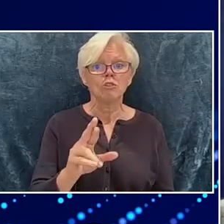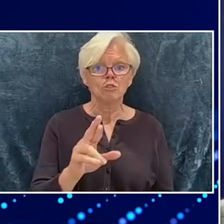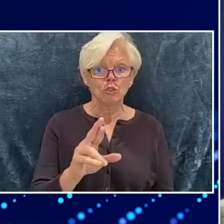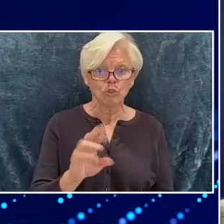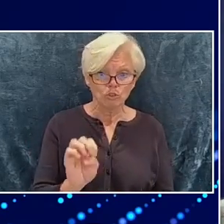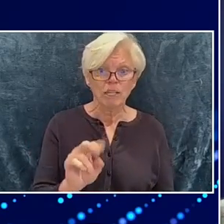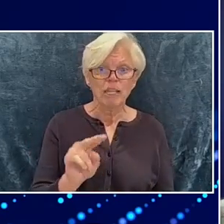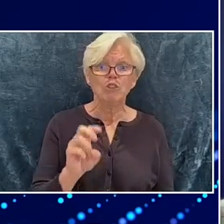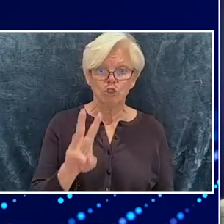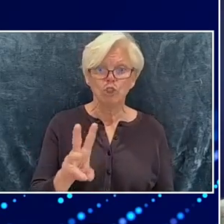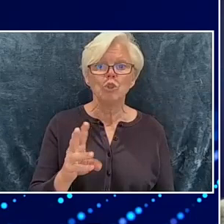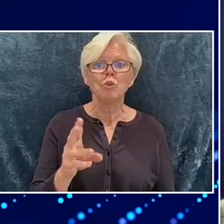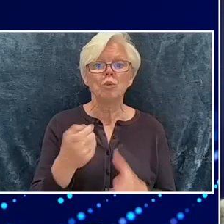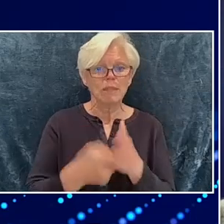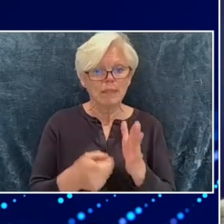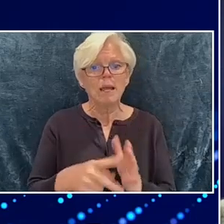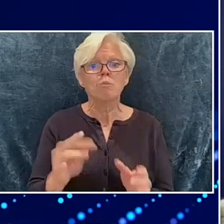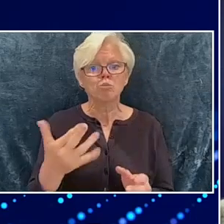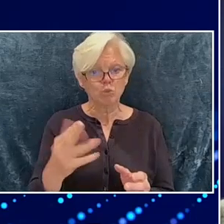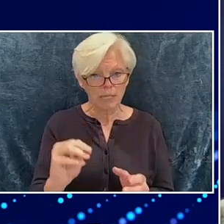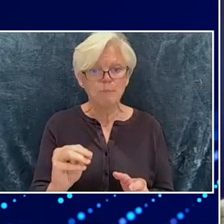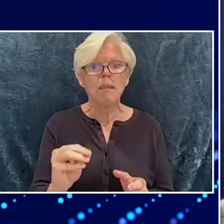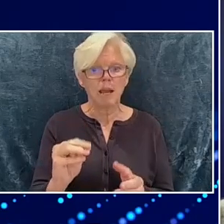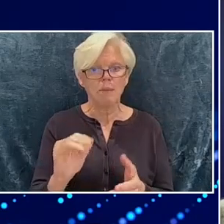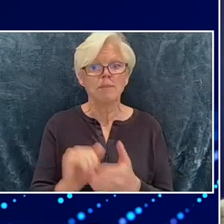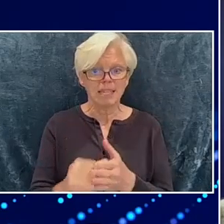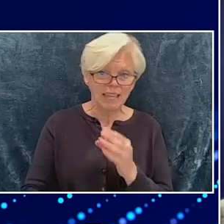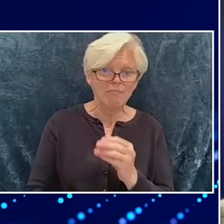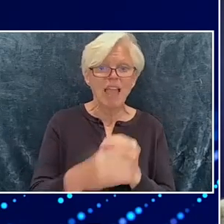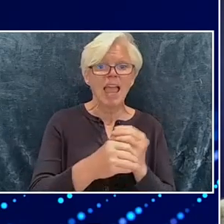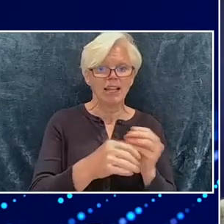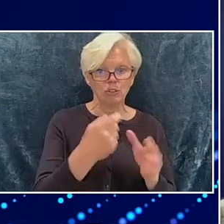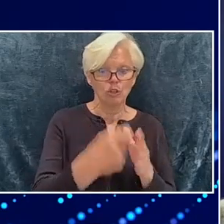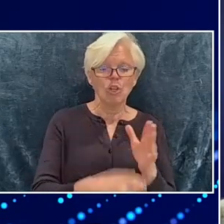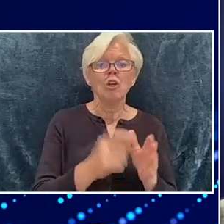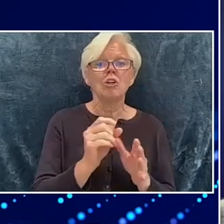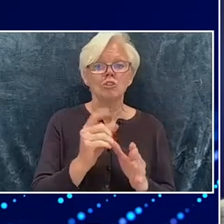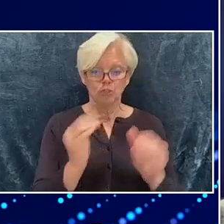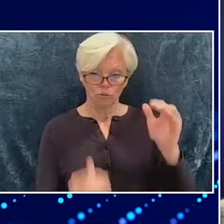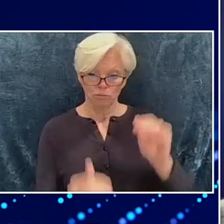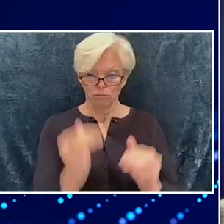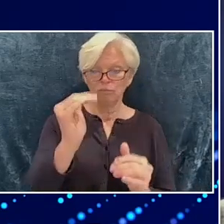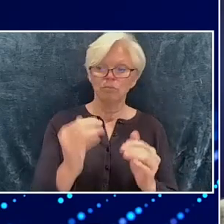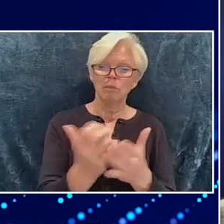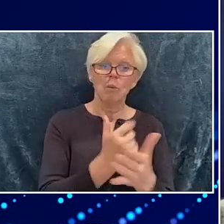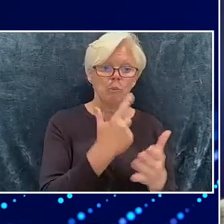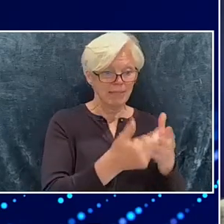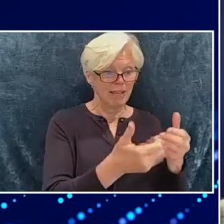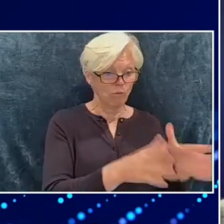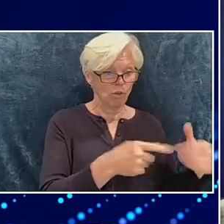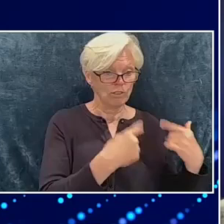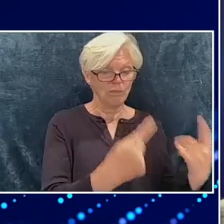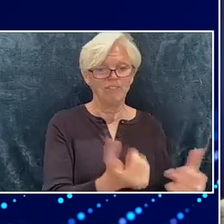have added into the books in order to make up the difference that they have lost over the last 15 or 20 years to